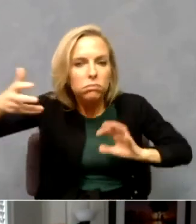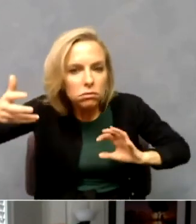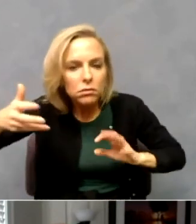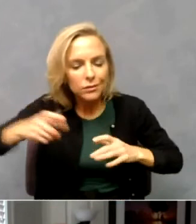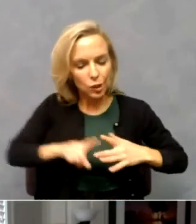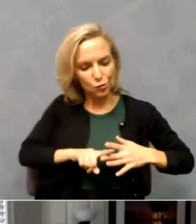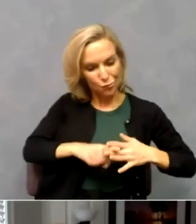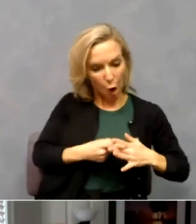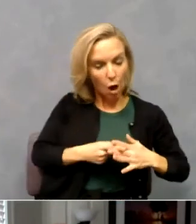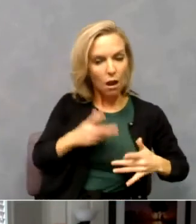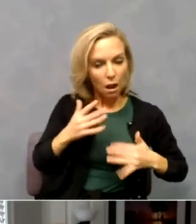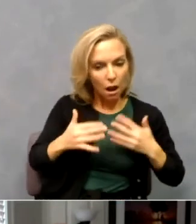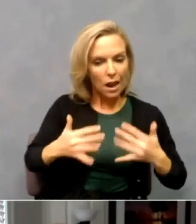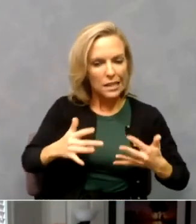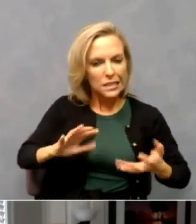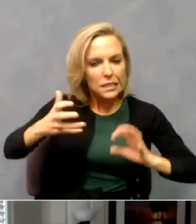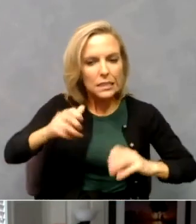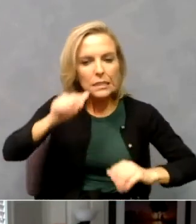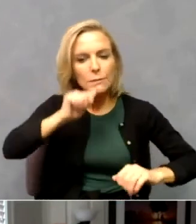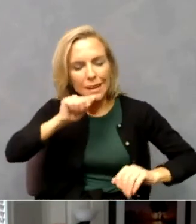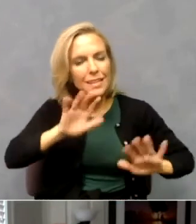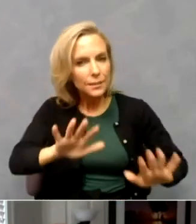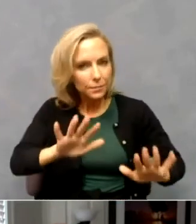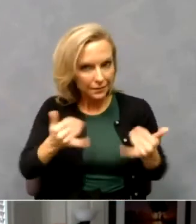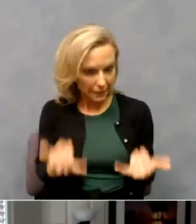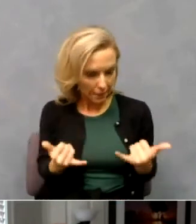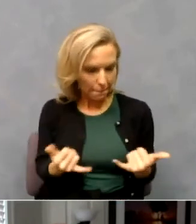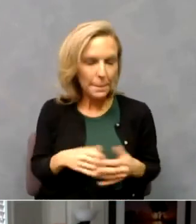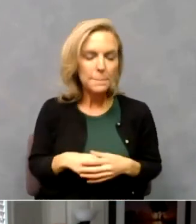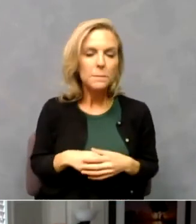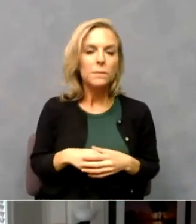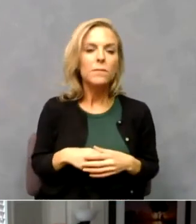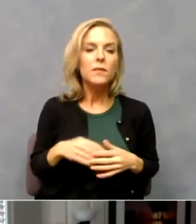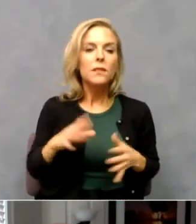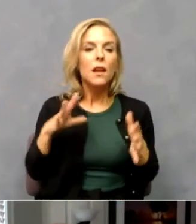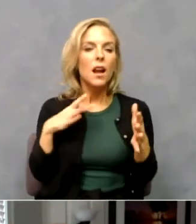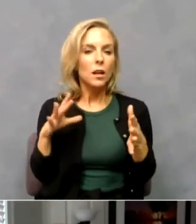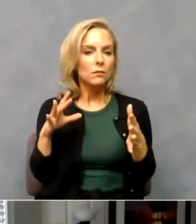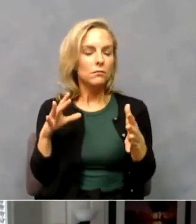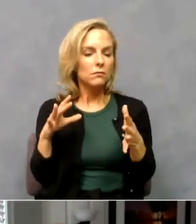everybody has to be patient. And then I mentioned again, just like the governor